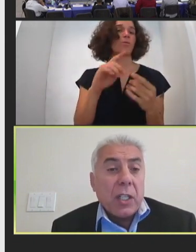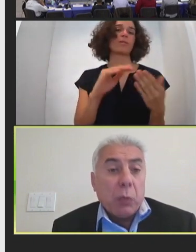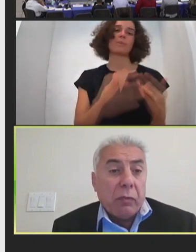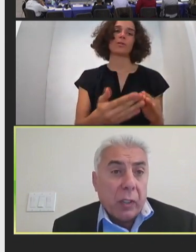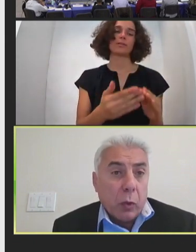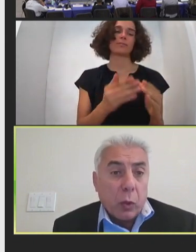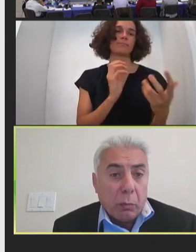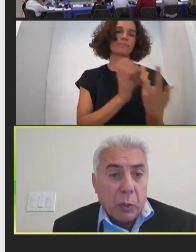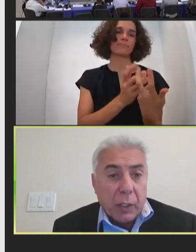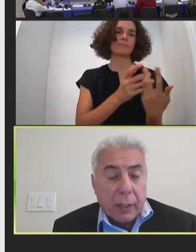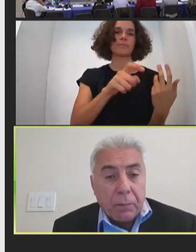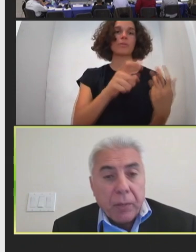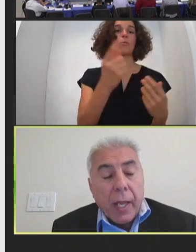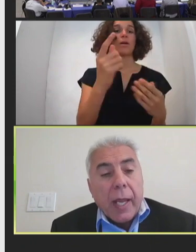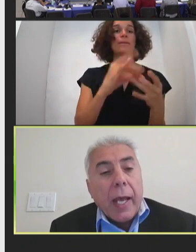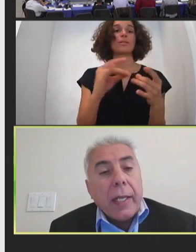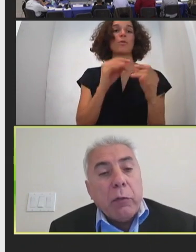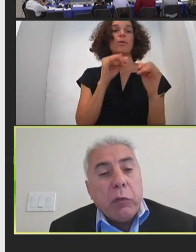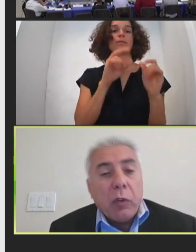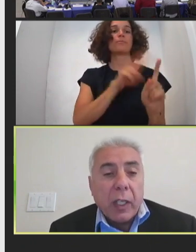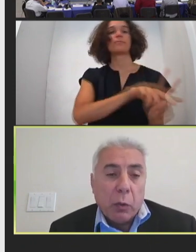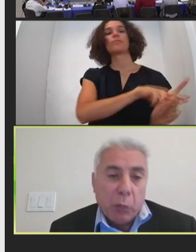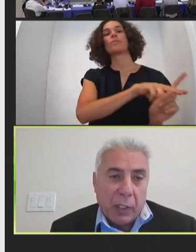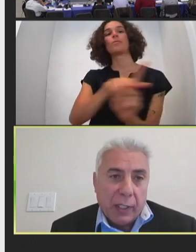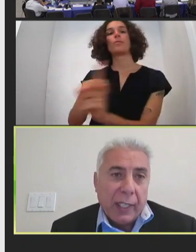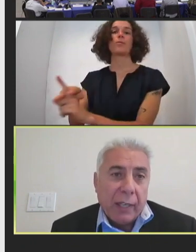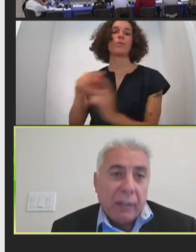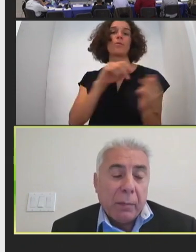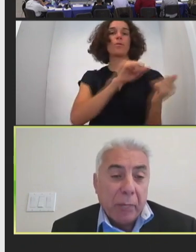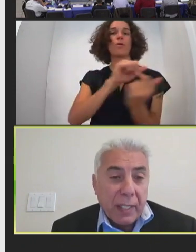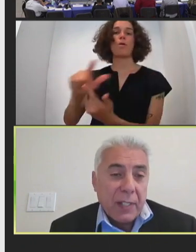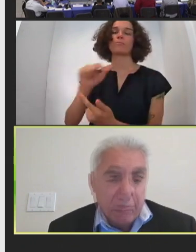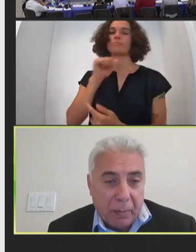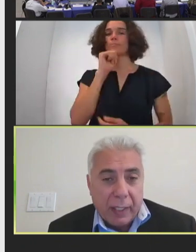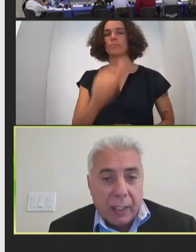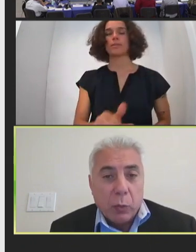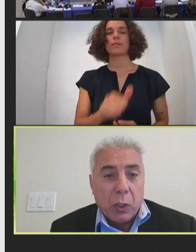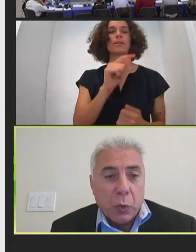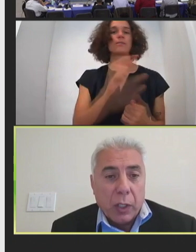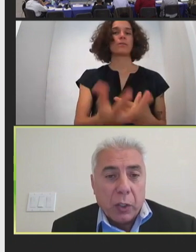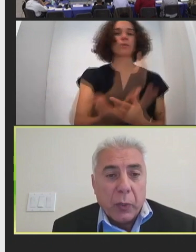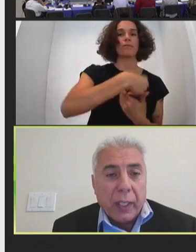will fit all community. And involve the community and have them participate in what you are doing.